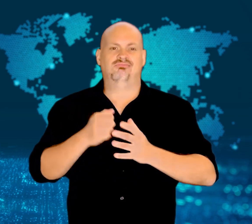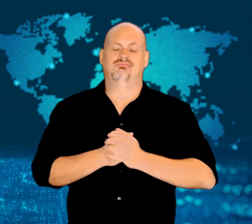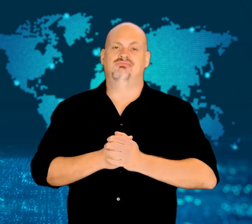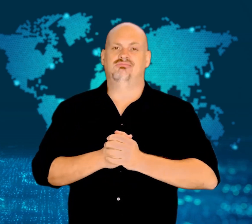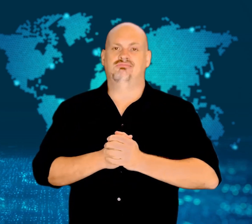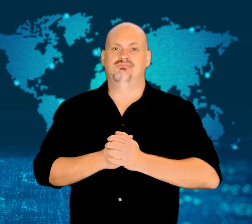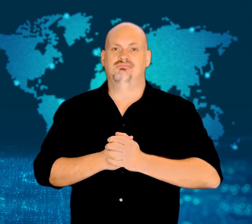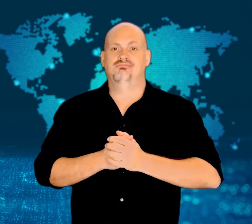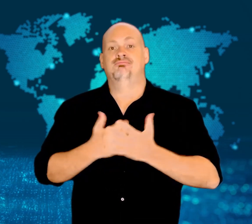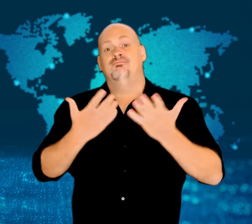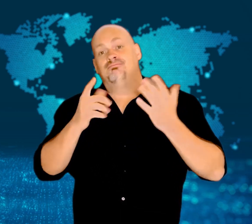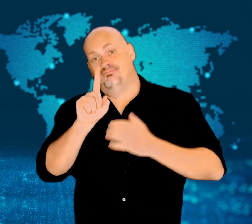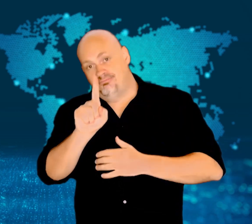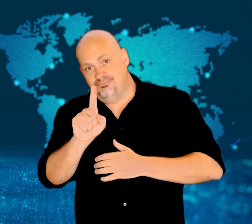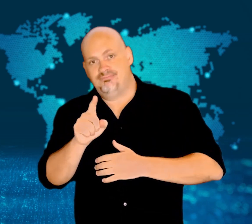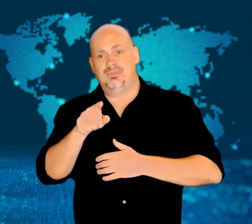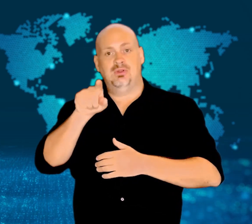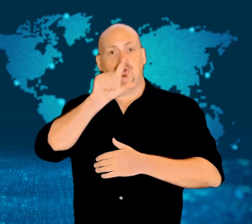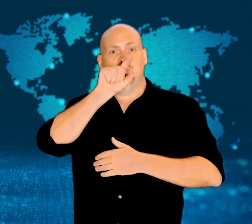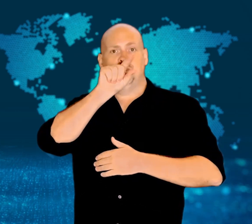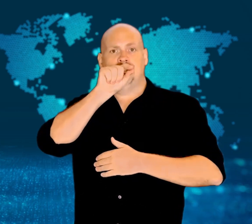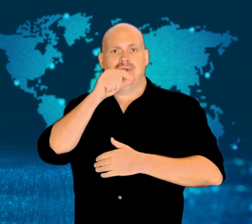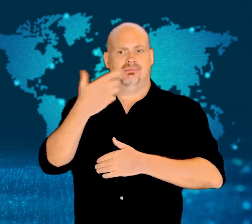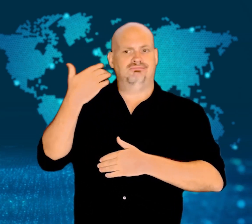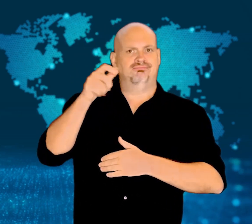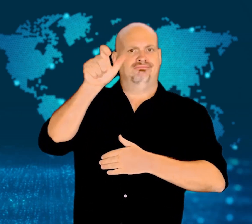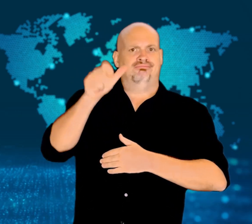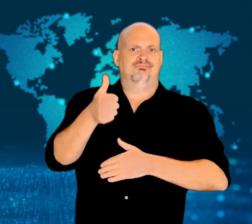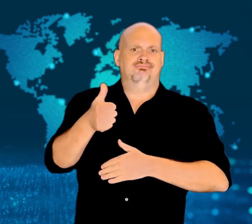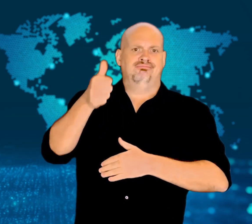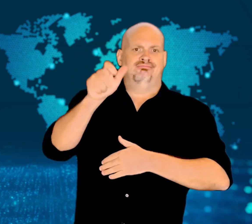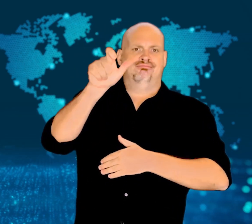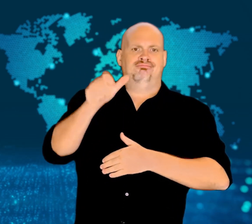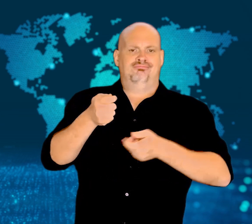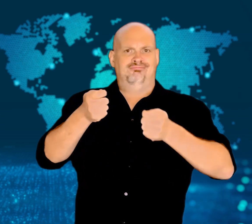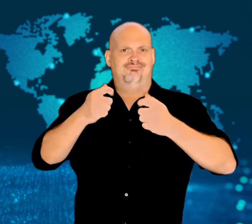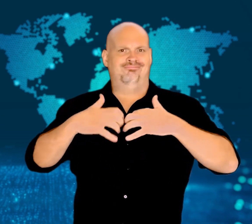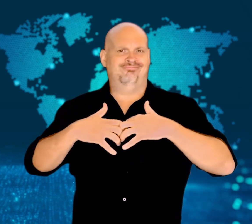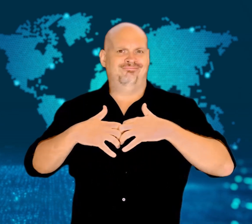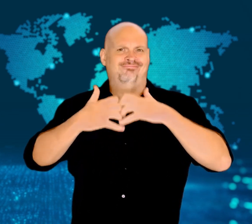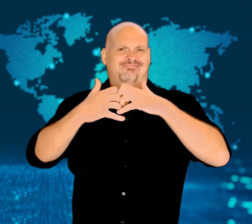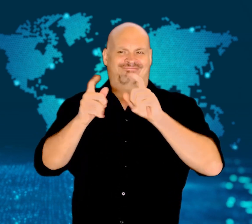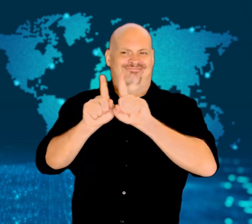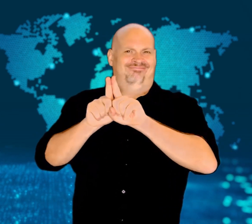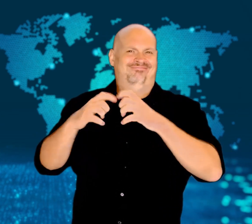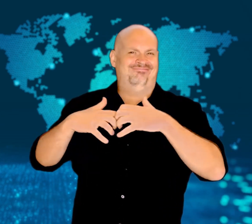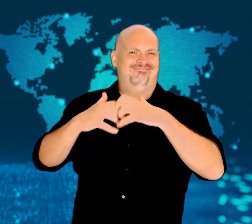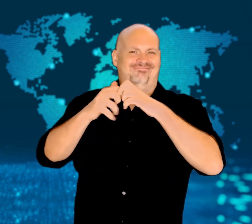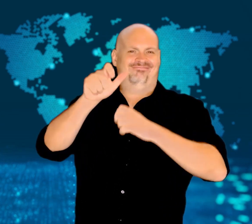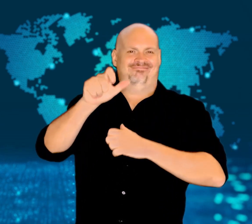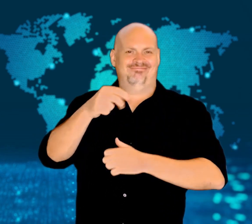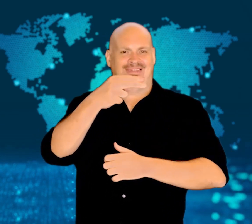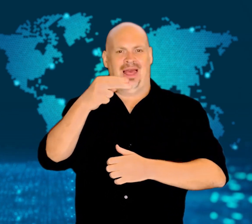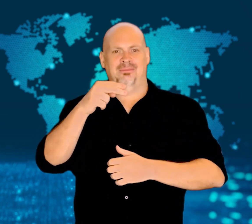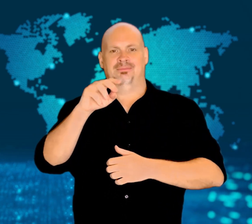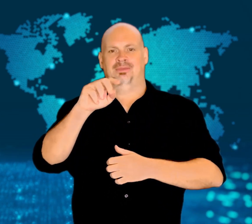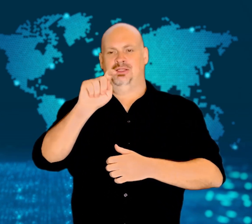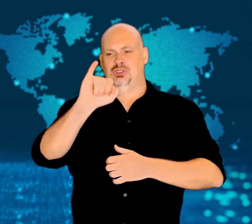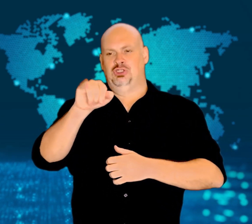of the influential social media platform to one man.